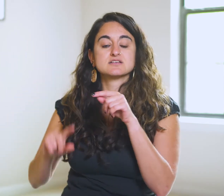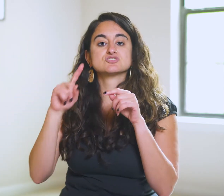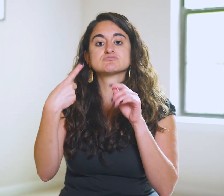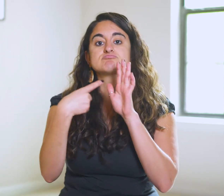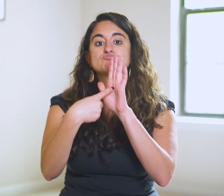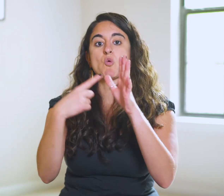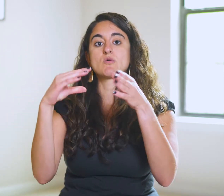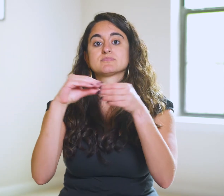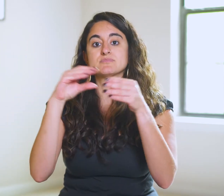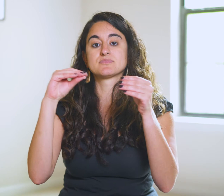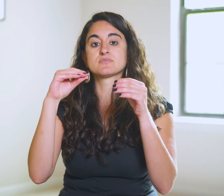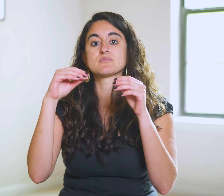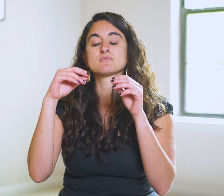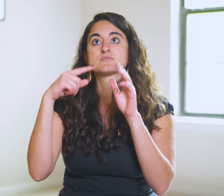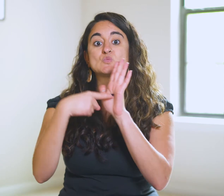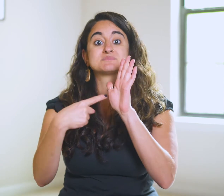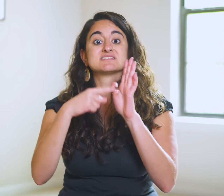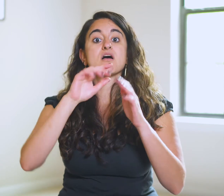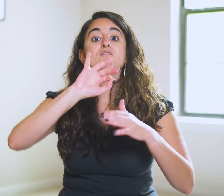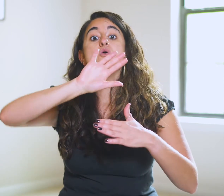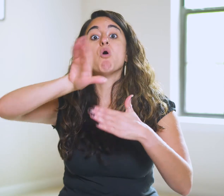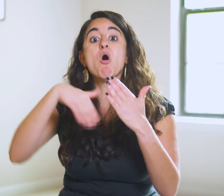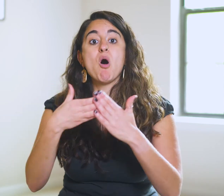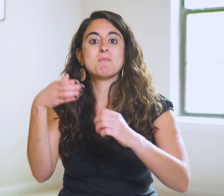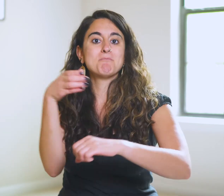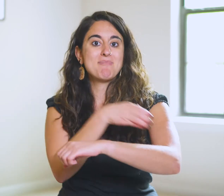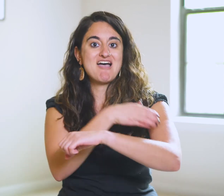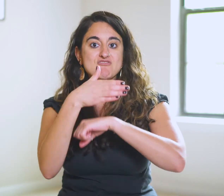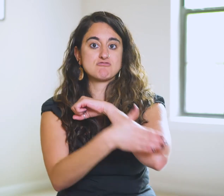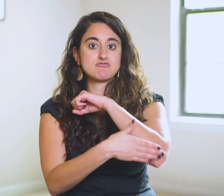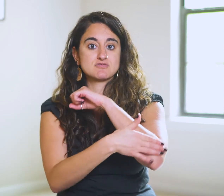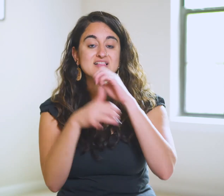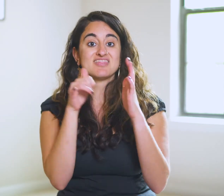as an amalgam of all the powerful nations